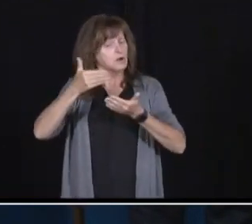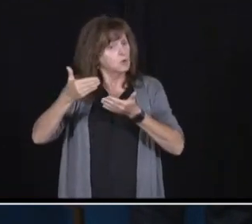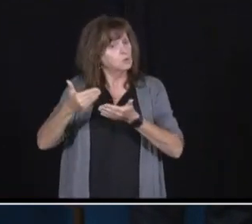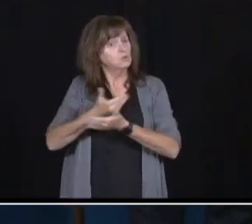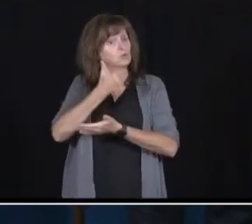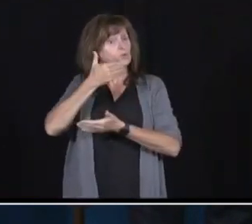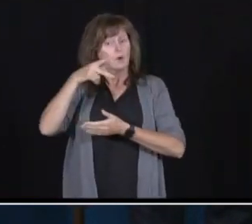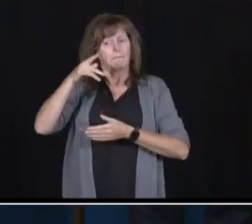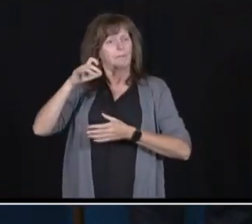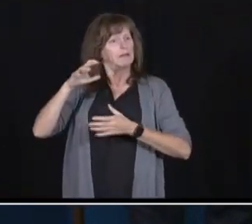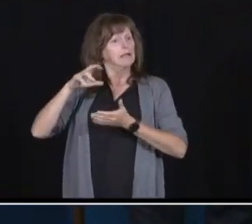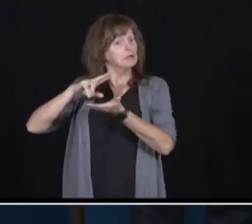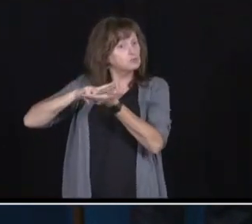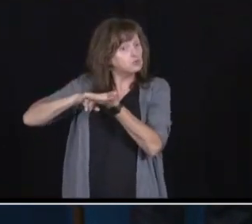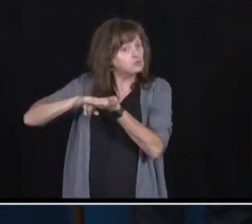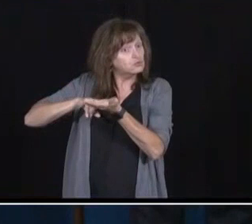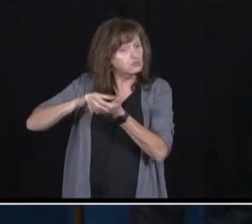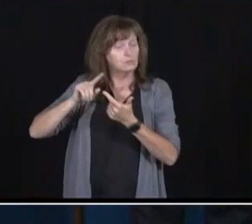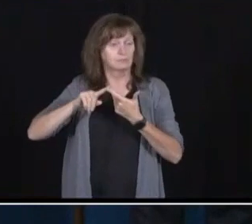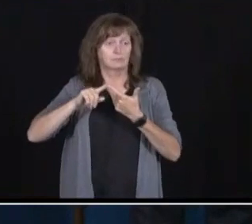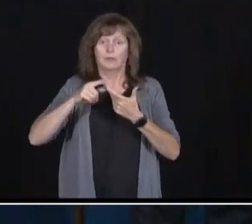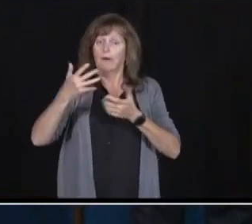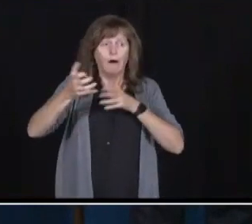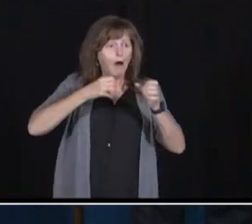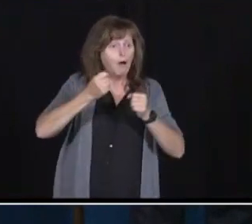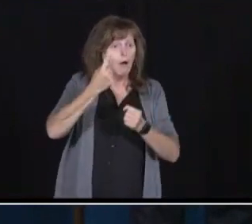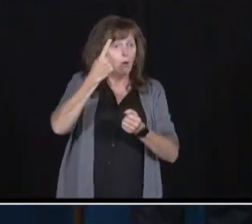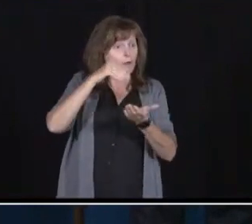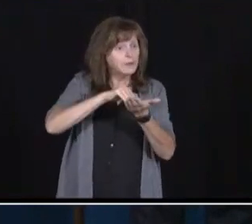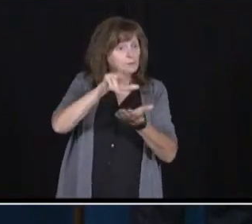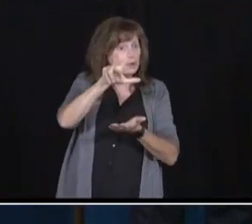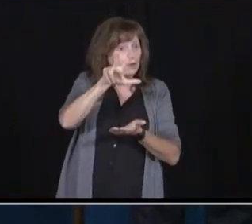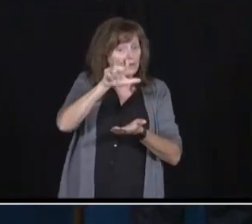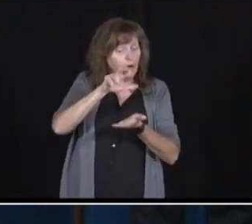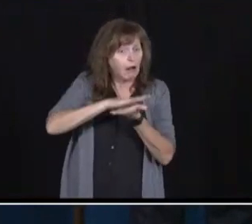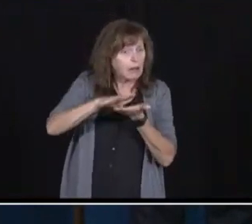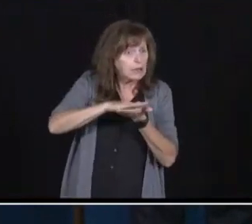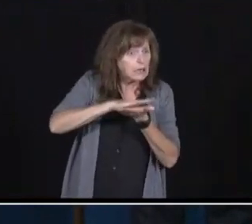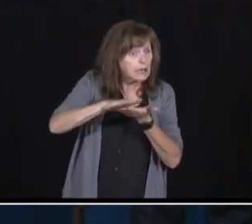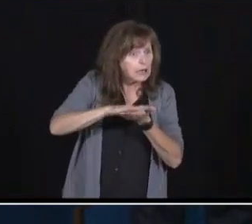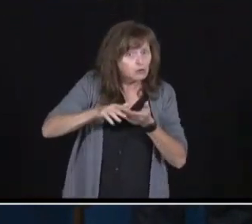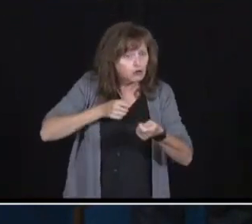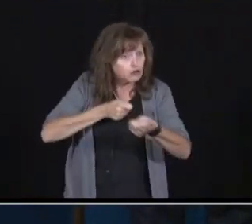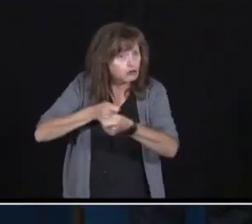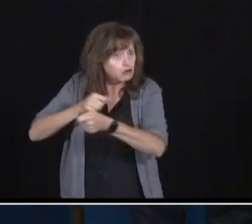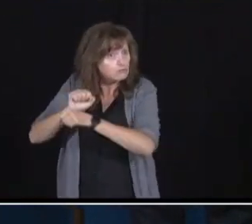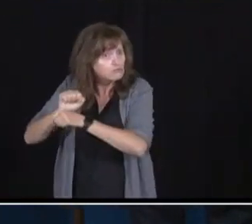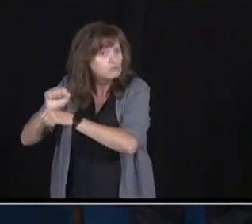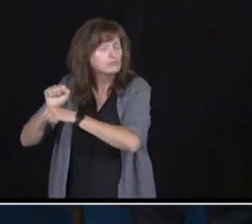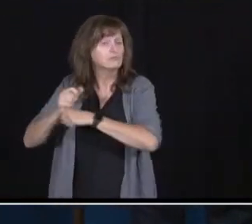health nurses for our schools. That is why we are hiring 1300 new cleaners.